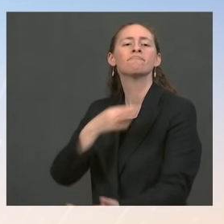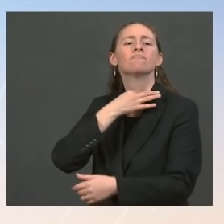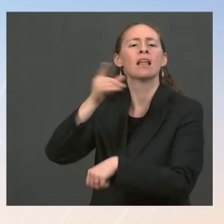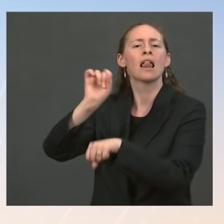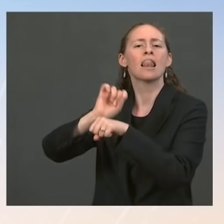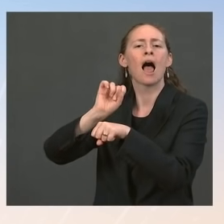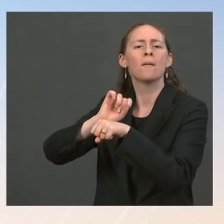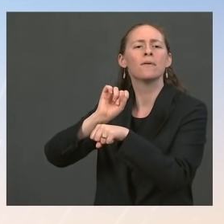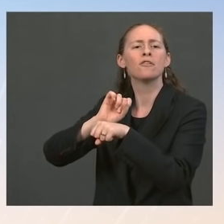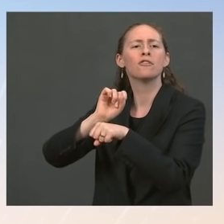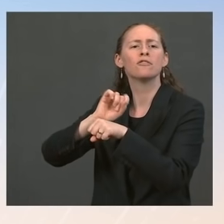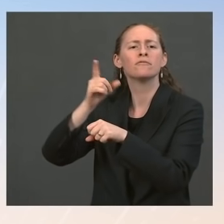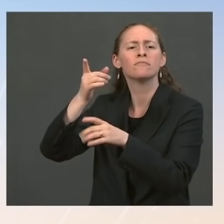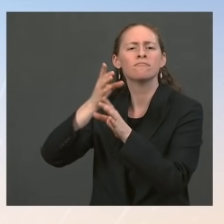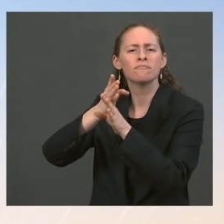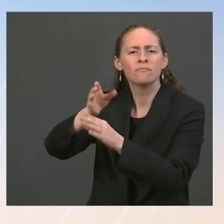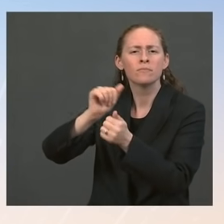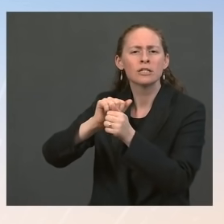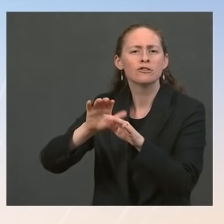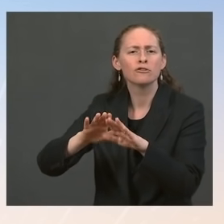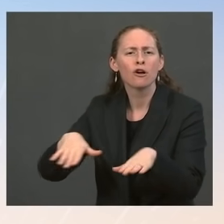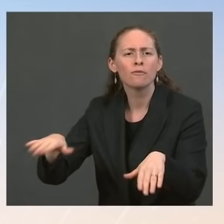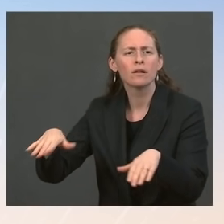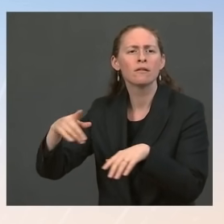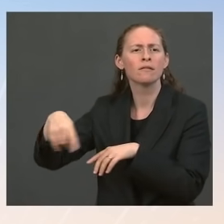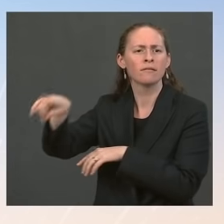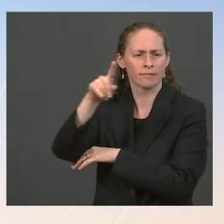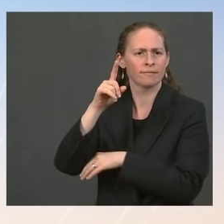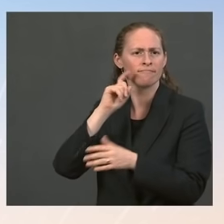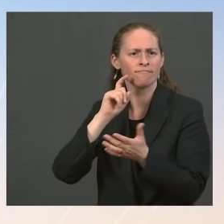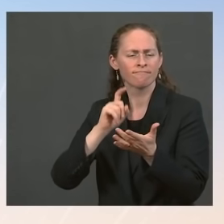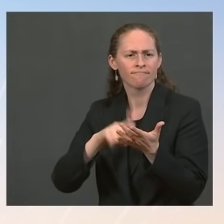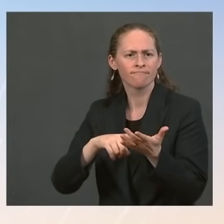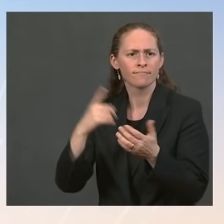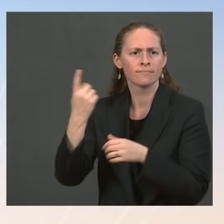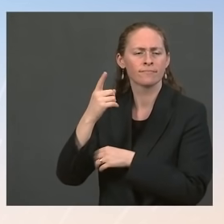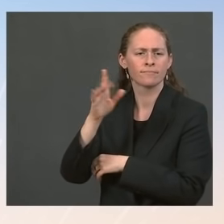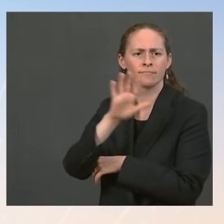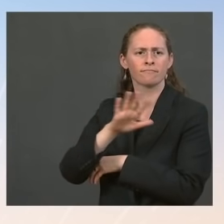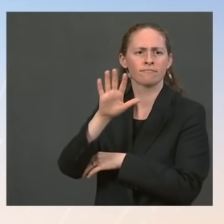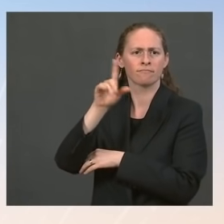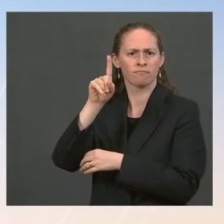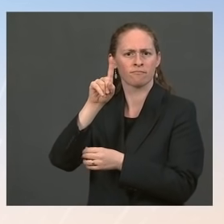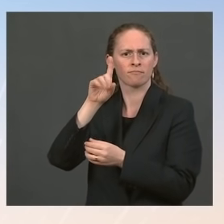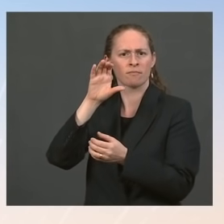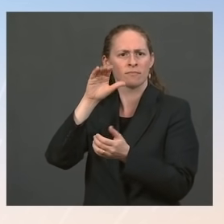is down more than 125,000 workers nationwide, which is more than a 10 percent drop since before the pandemic.